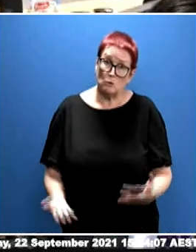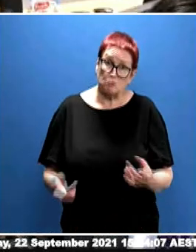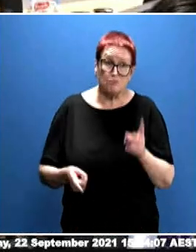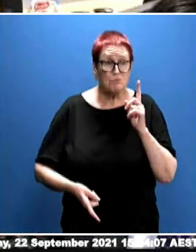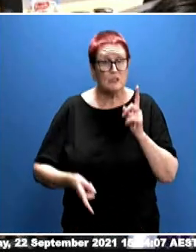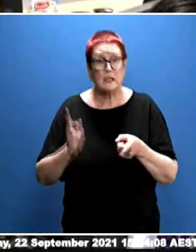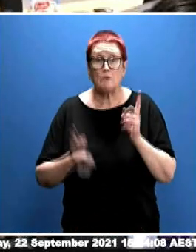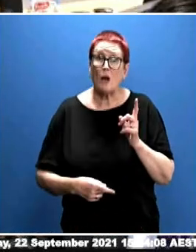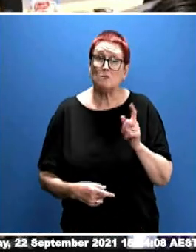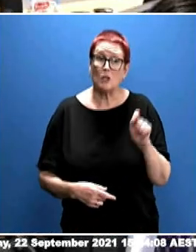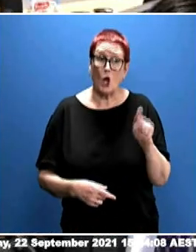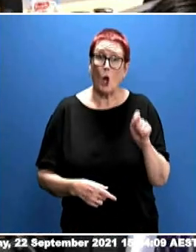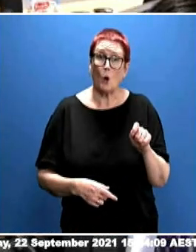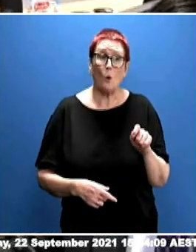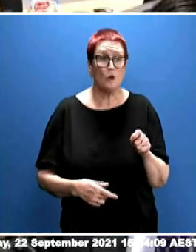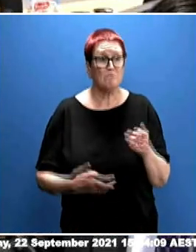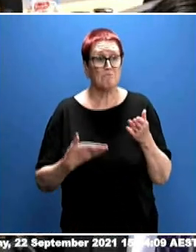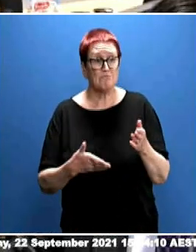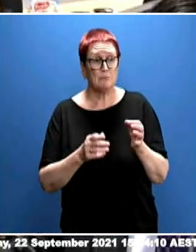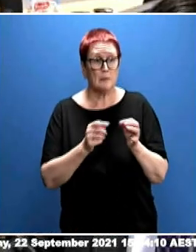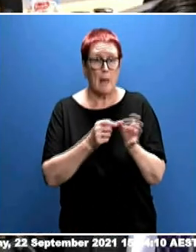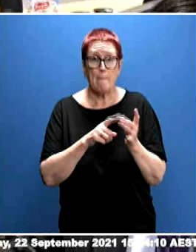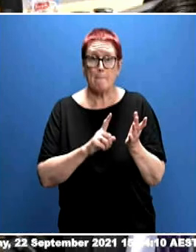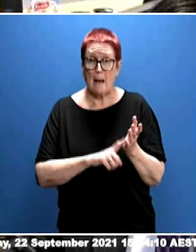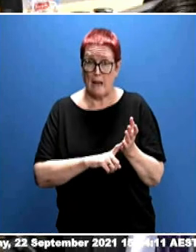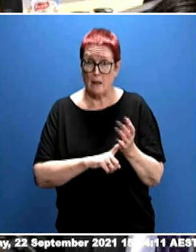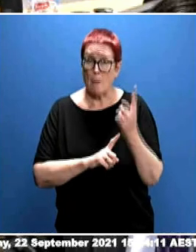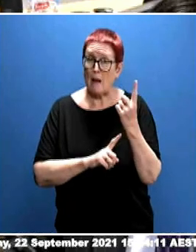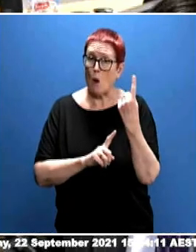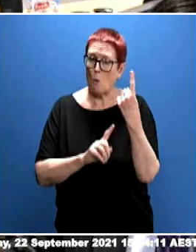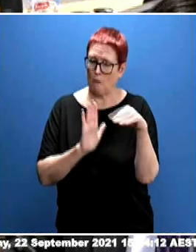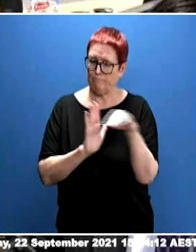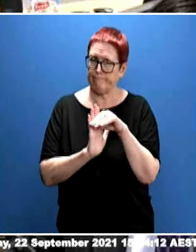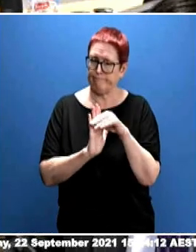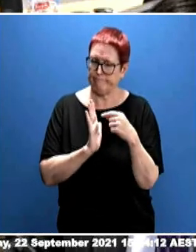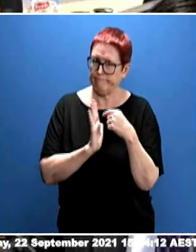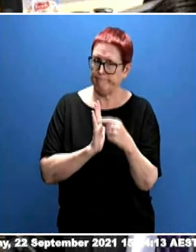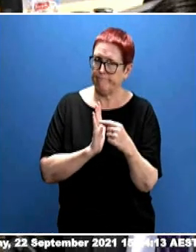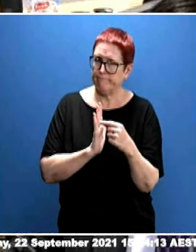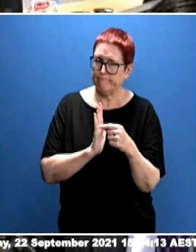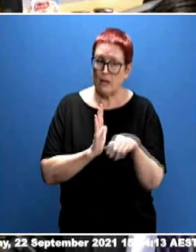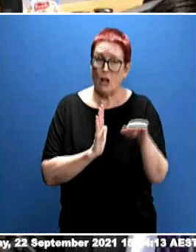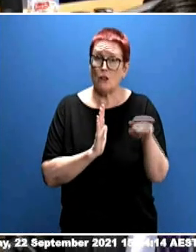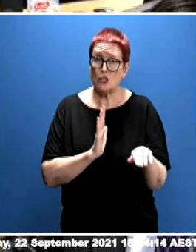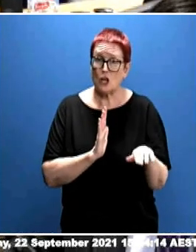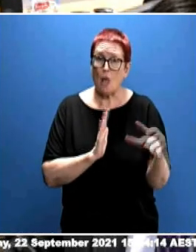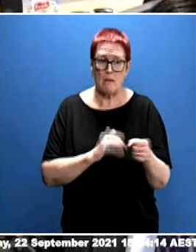by a judicial officer with a condition that a child be placed at Kath French